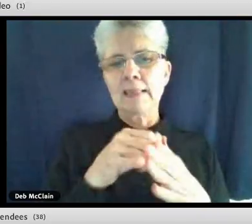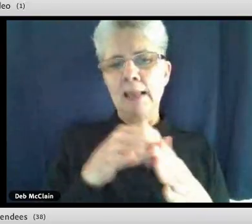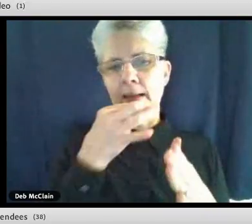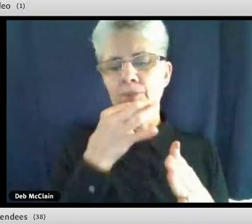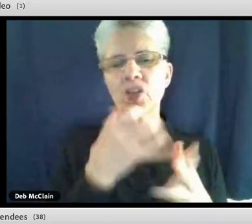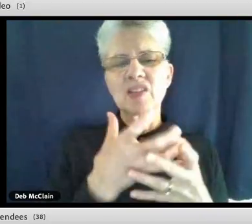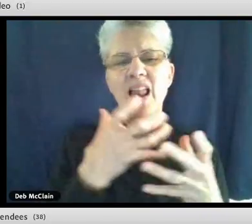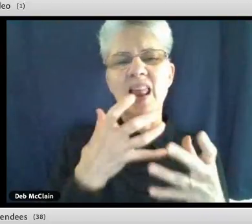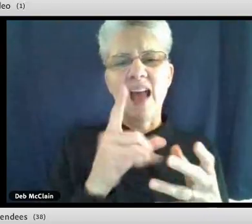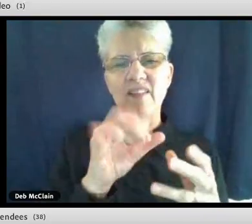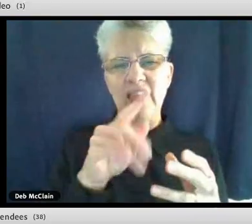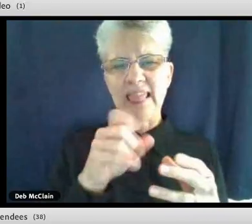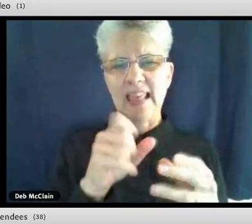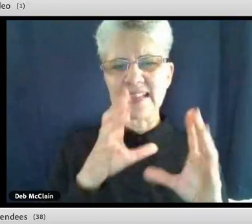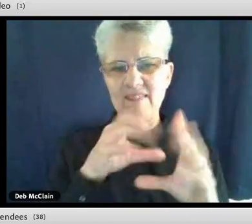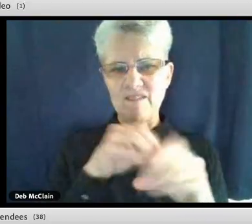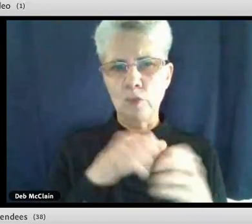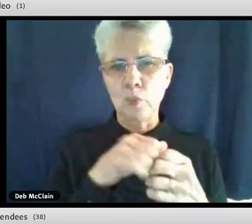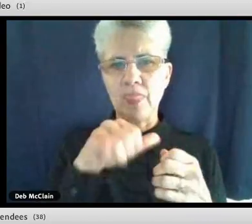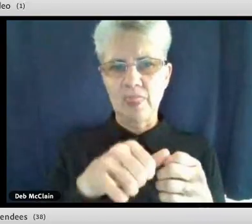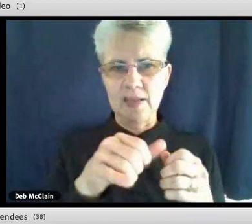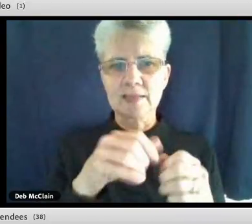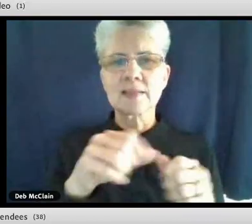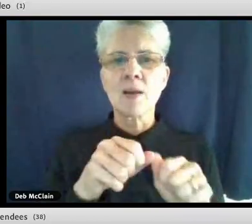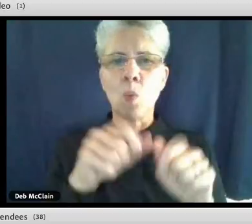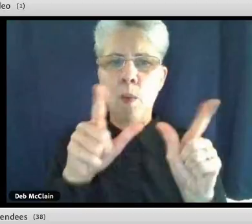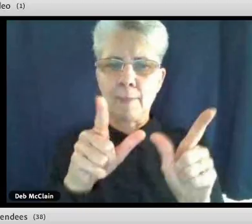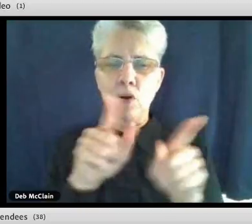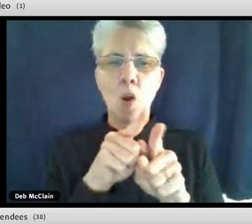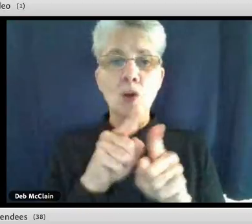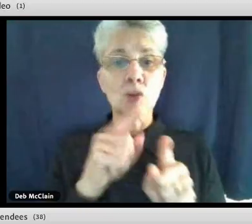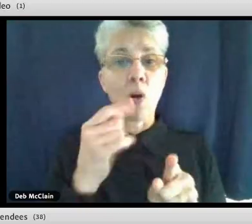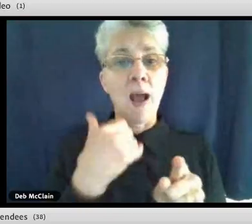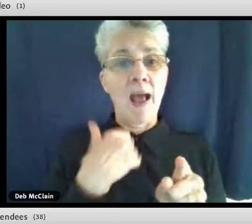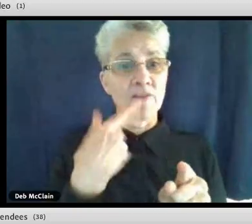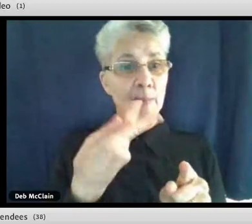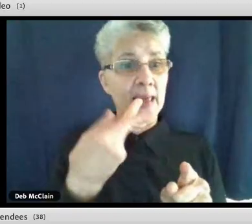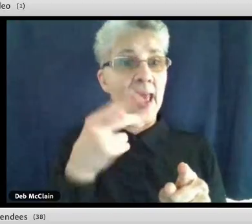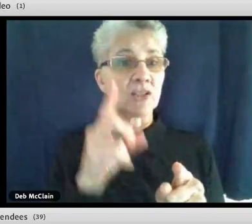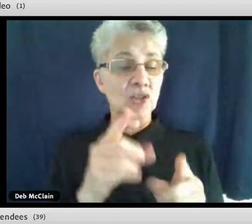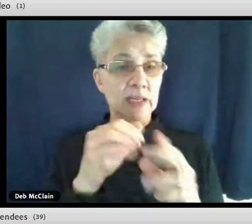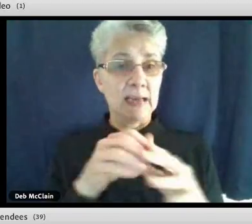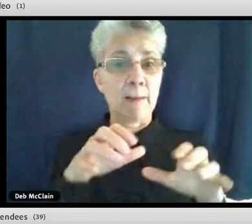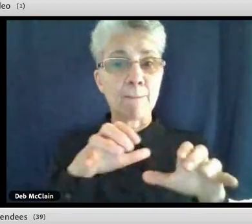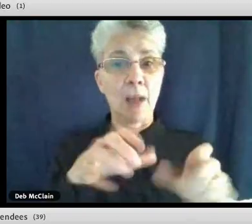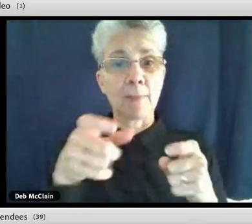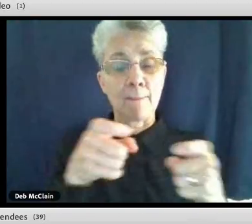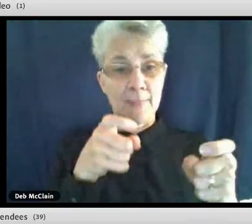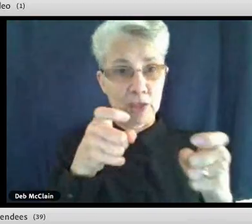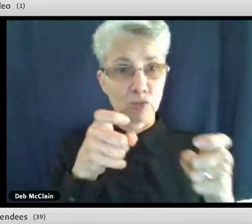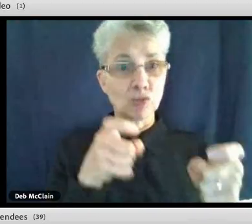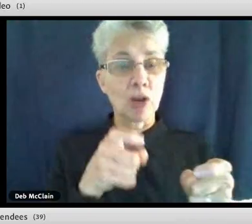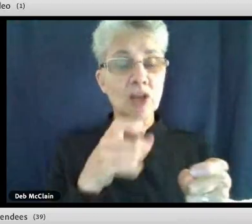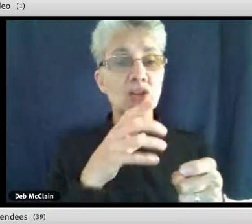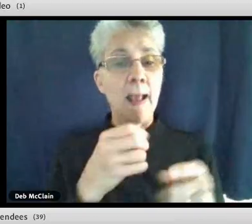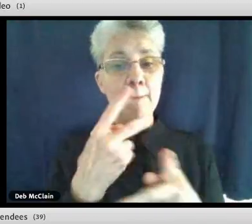There's a lot of links in here. Also, I do have my PhD in public administration and my master of library service,